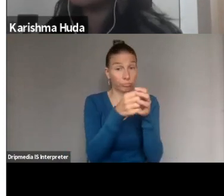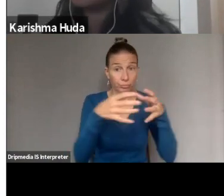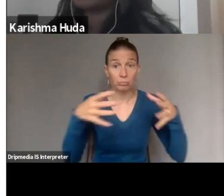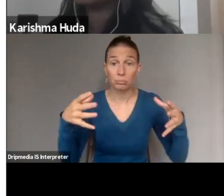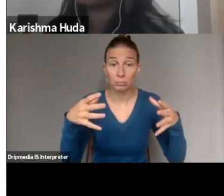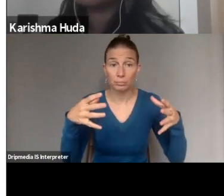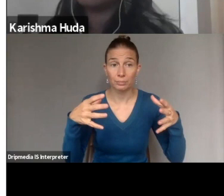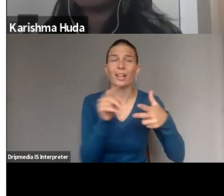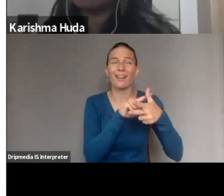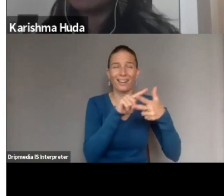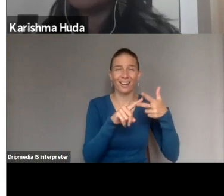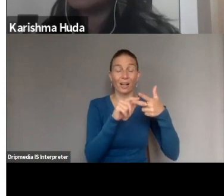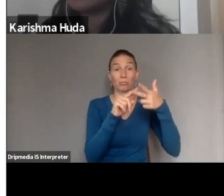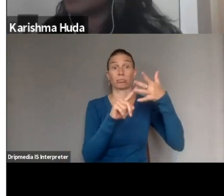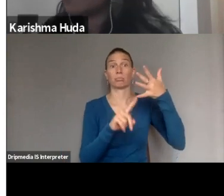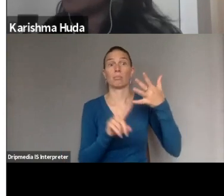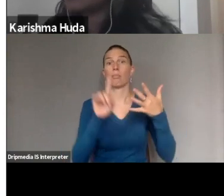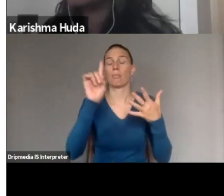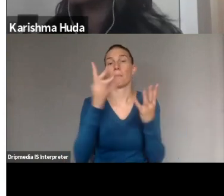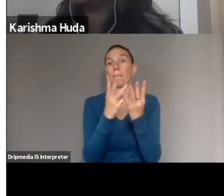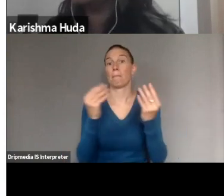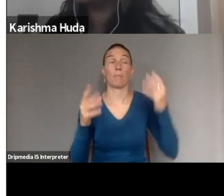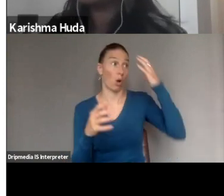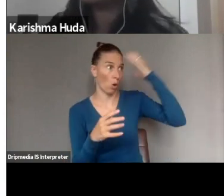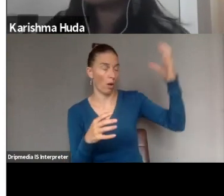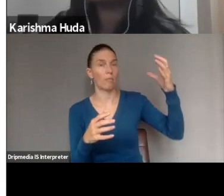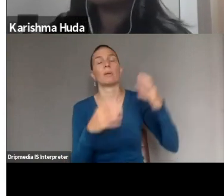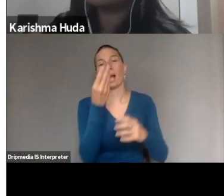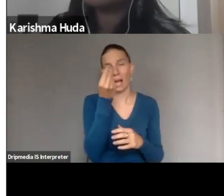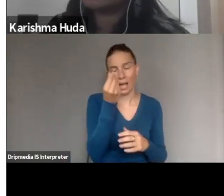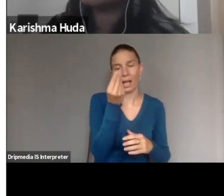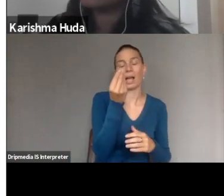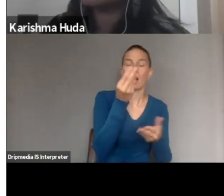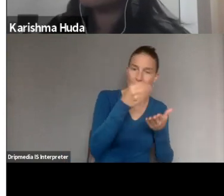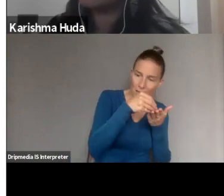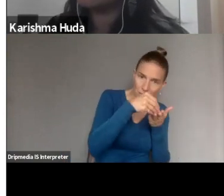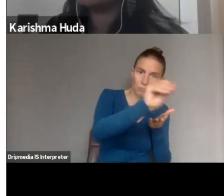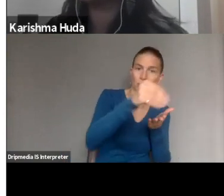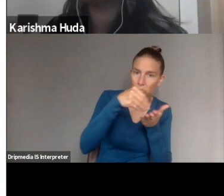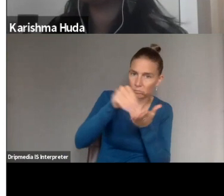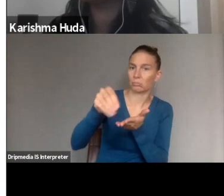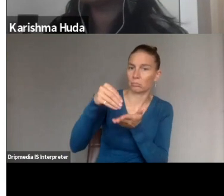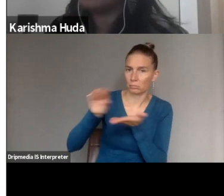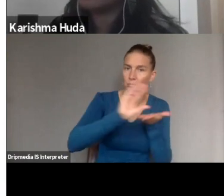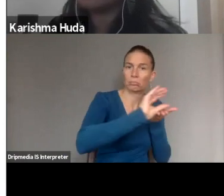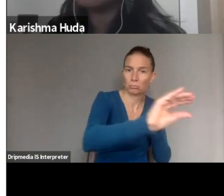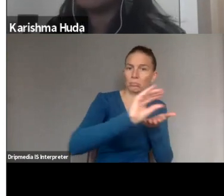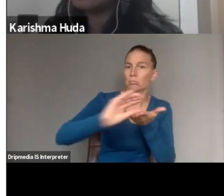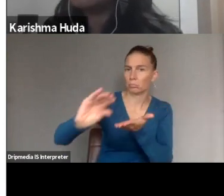of the cash transfer programmes that the government has. So there were national level cash transfer programmes but also local level programmes,